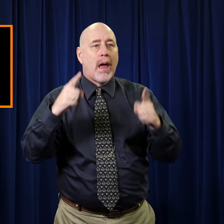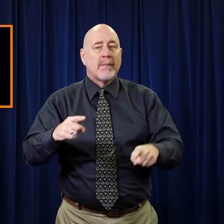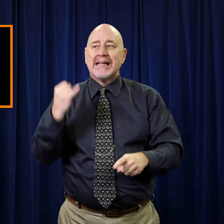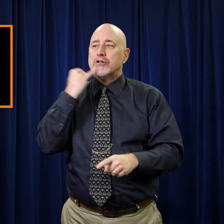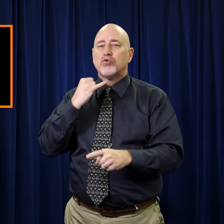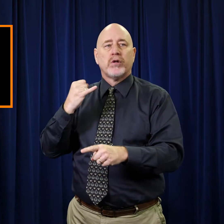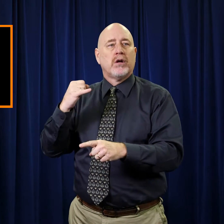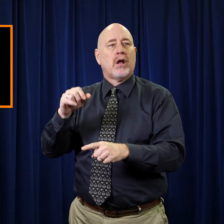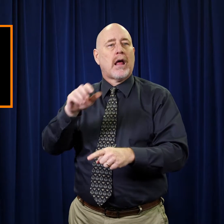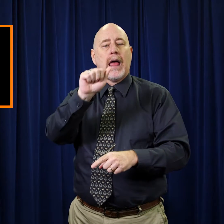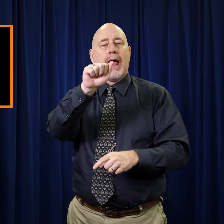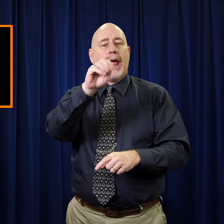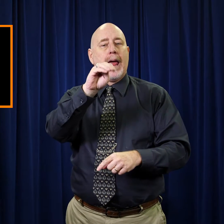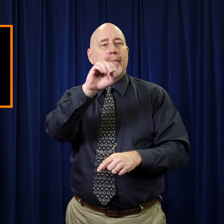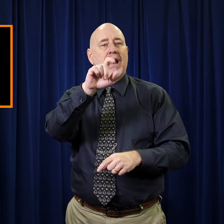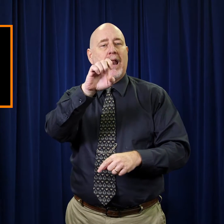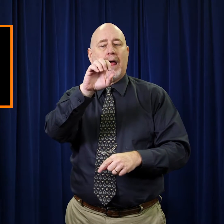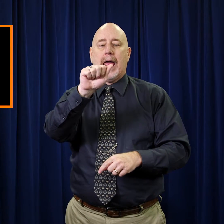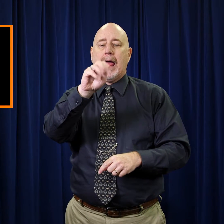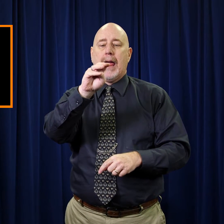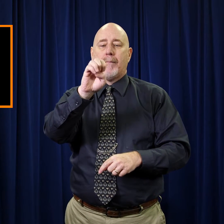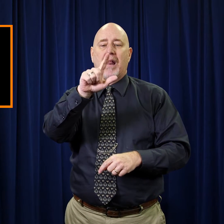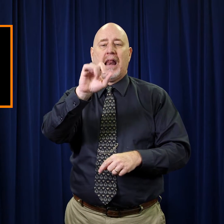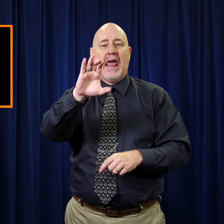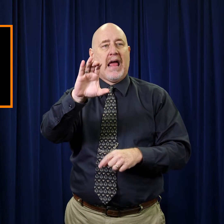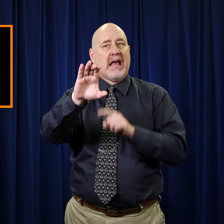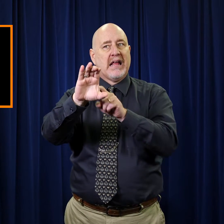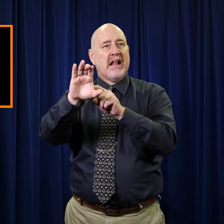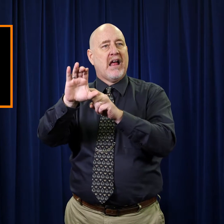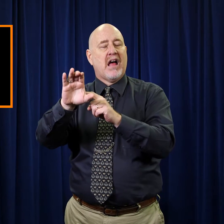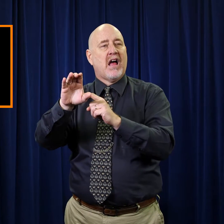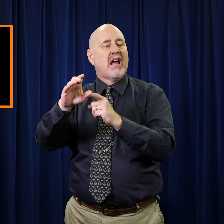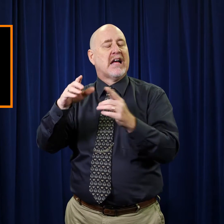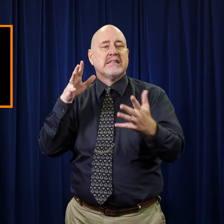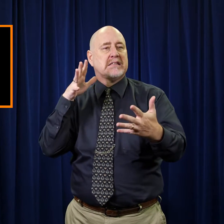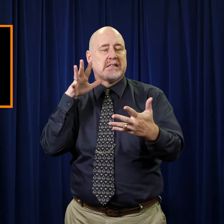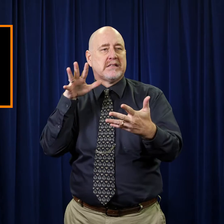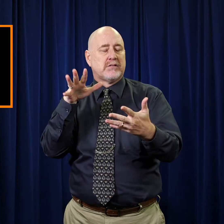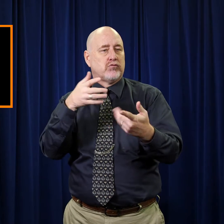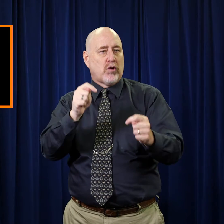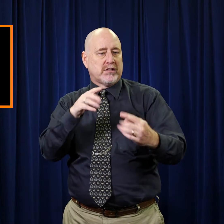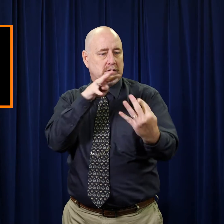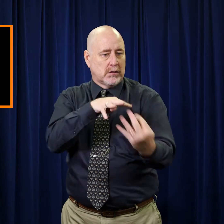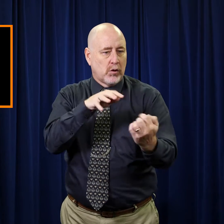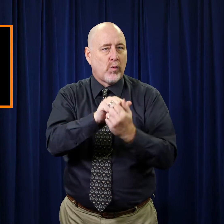an attack on the Israelites by Amalek. Amalek comes along and just attacks